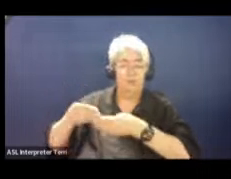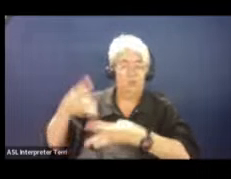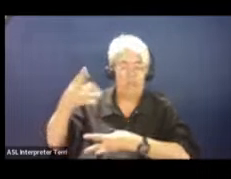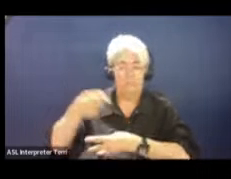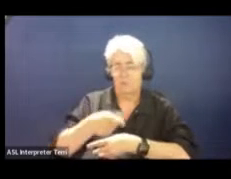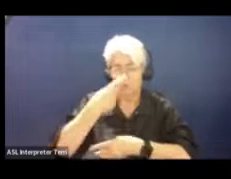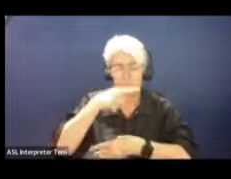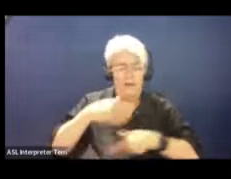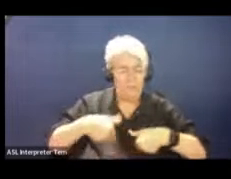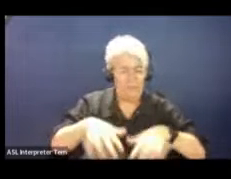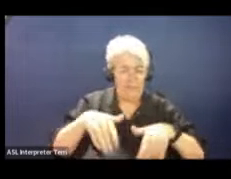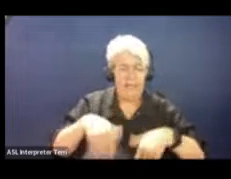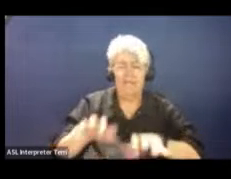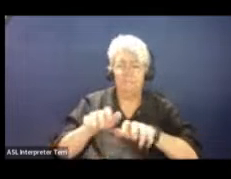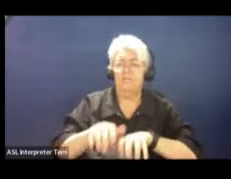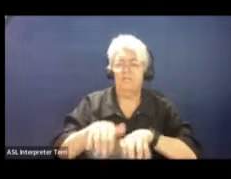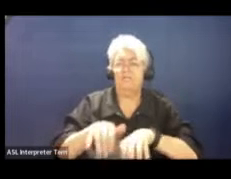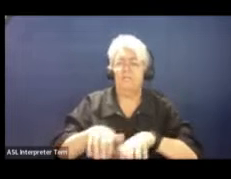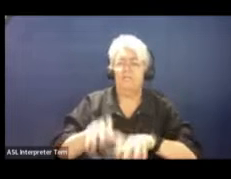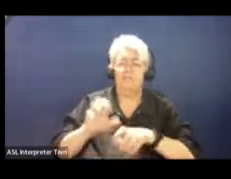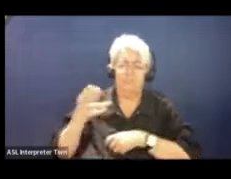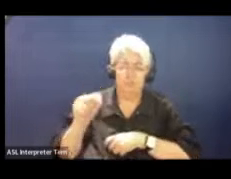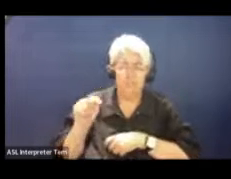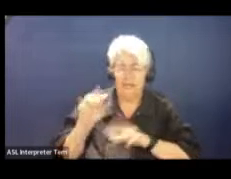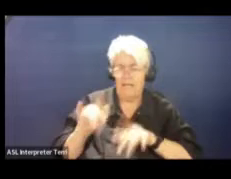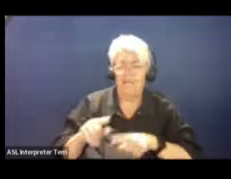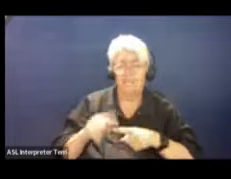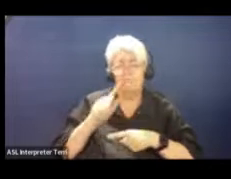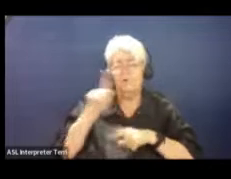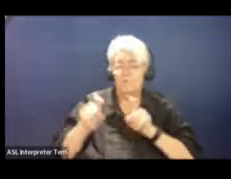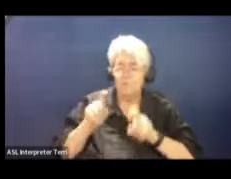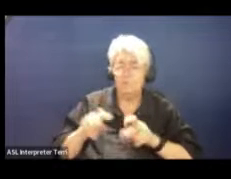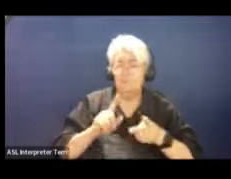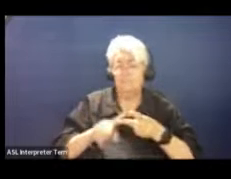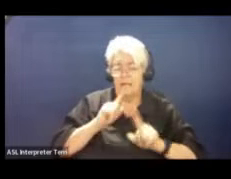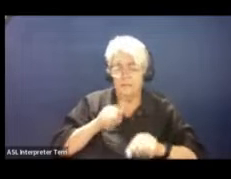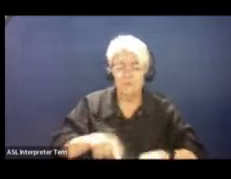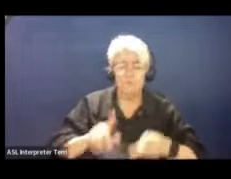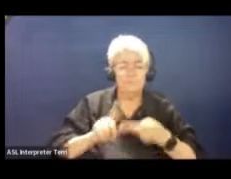feature in zoom to post your questions and to communicate with us as the hosts. Maria will